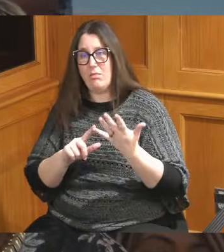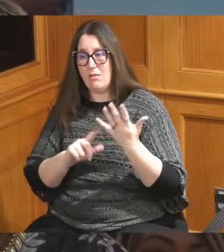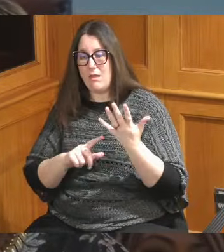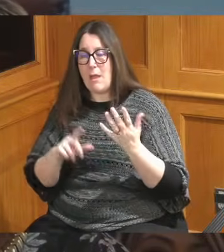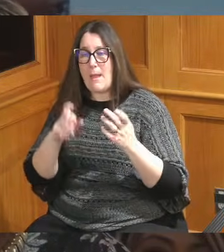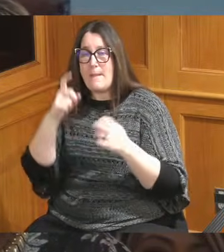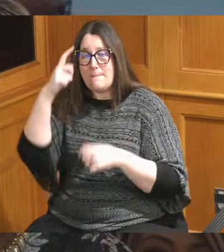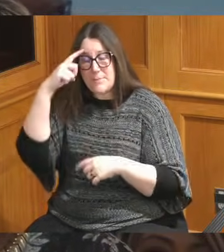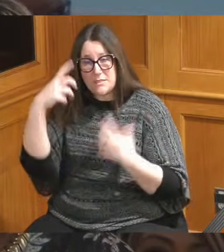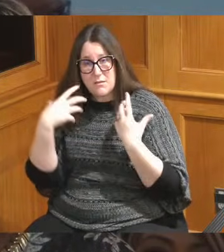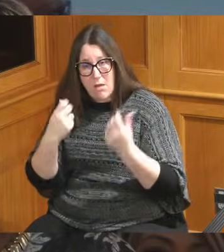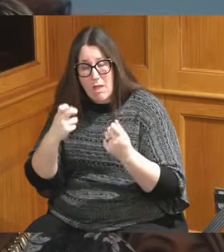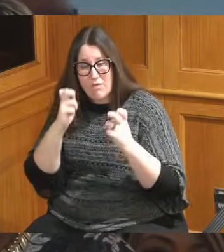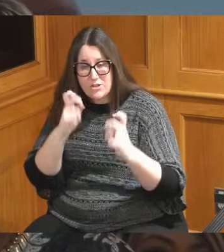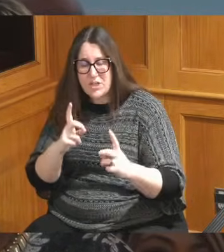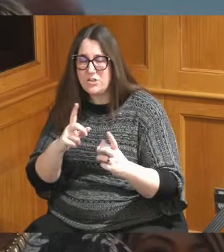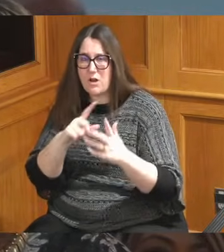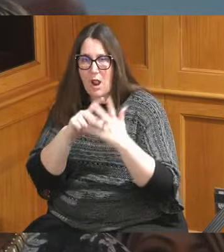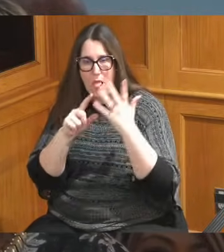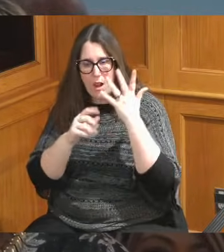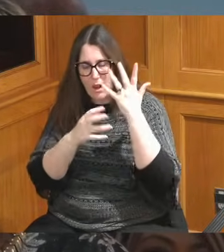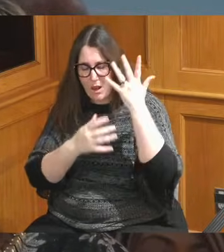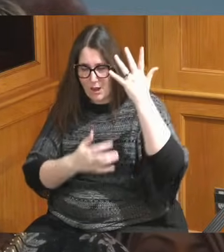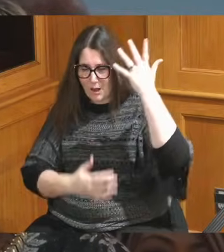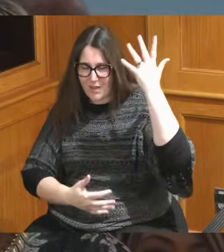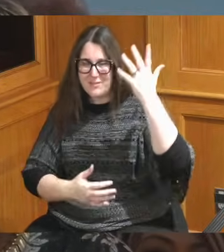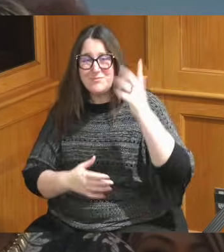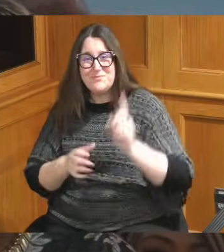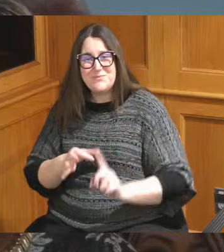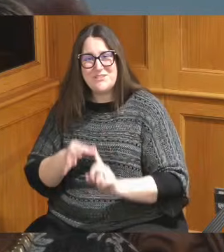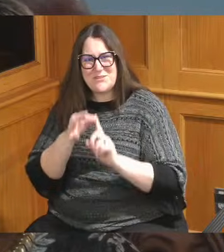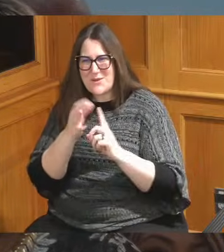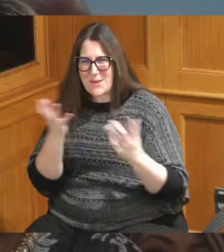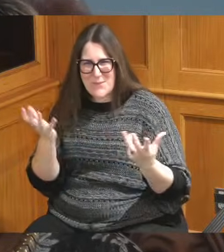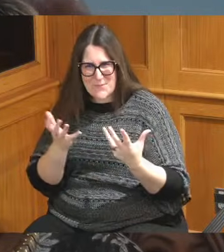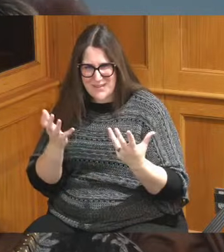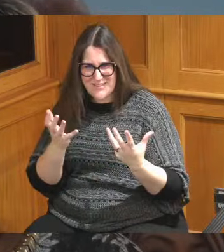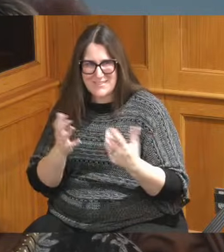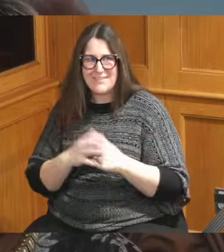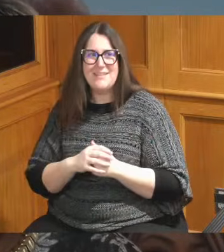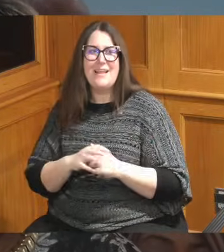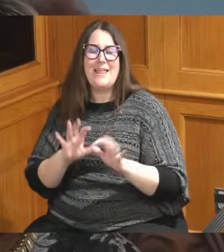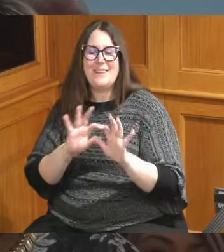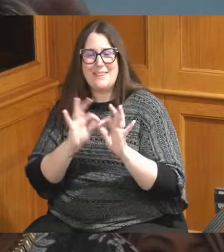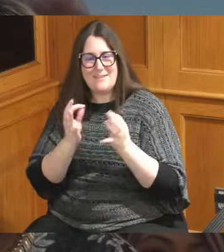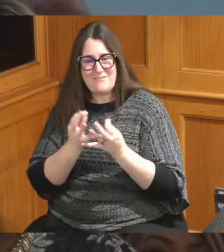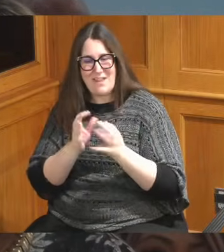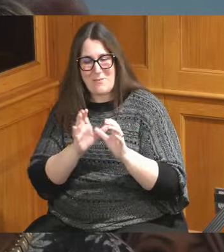much much more. what is unique about the project is that it the the families are invited to come